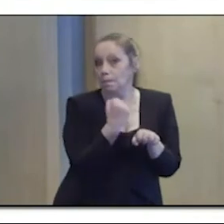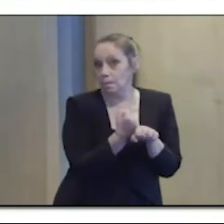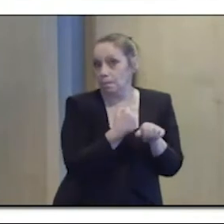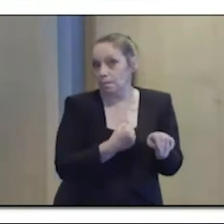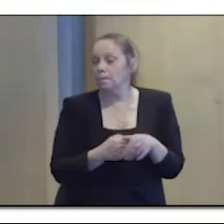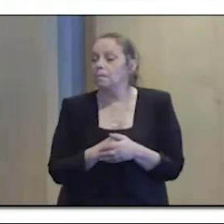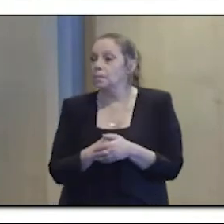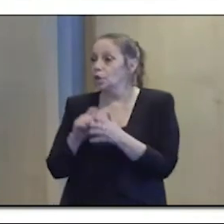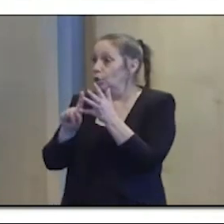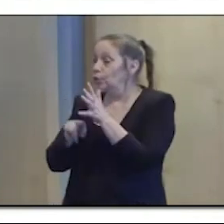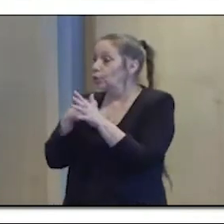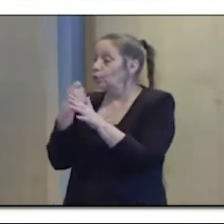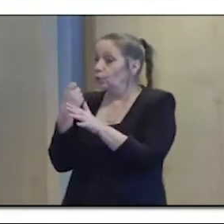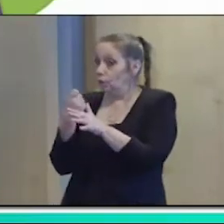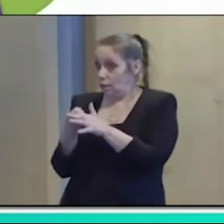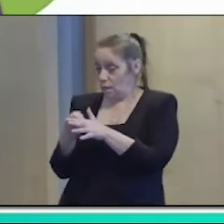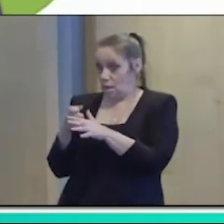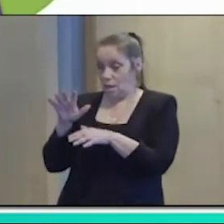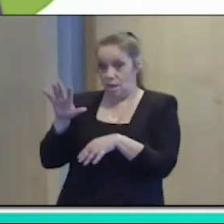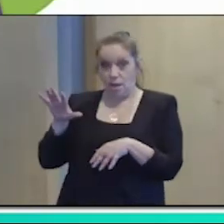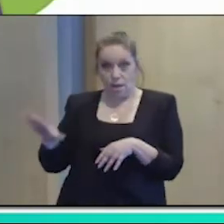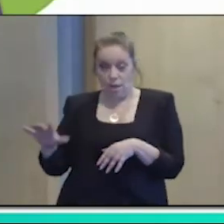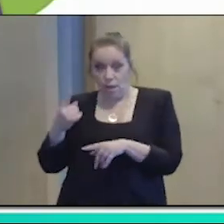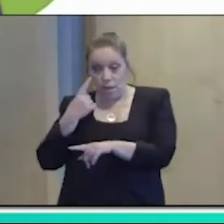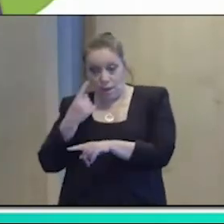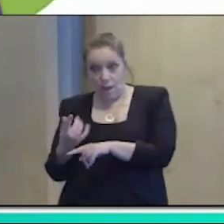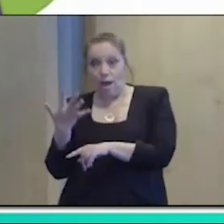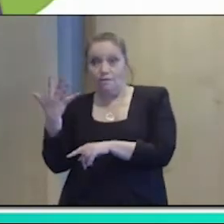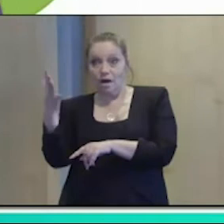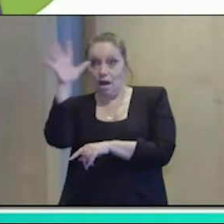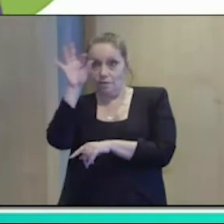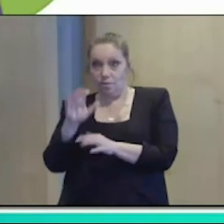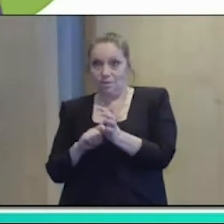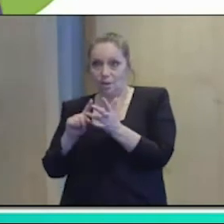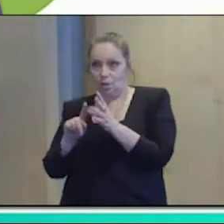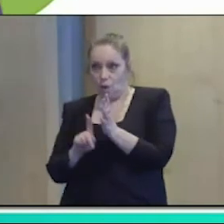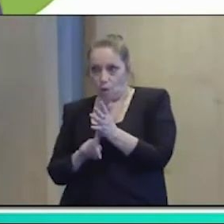whereas you can see in the UK it's five percent is coal and gas is much